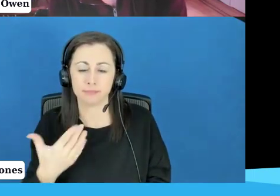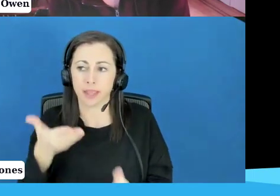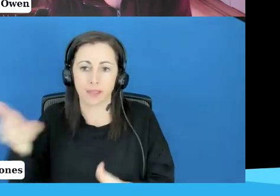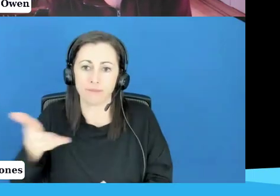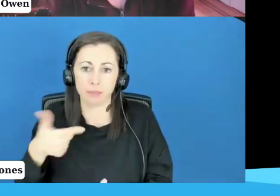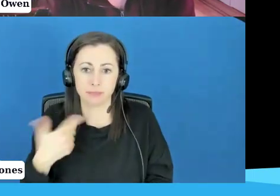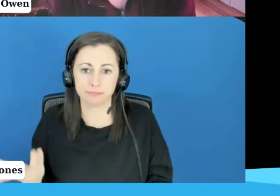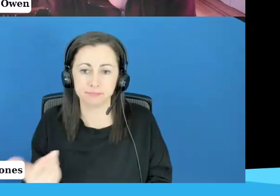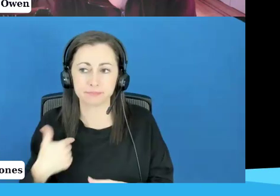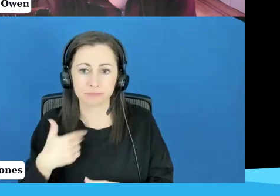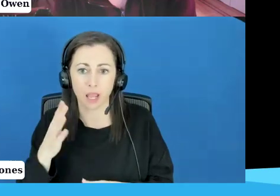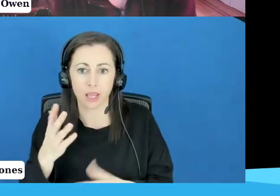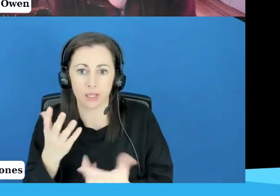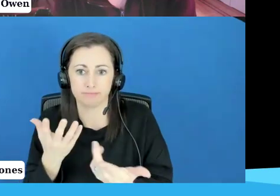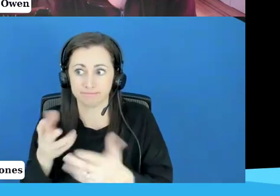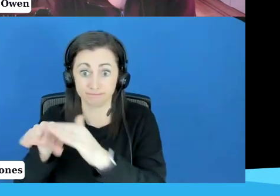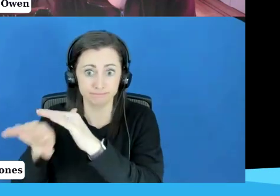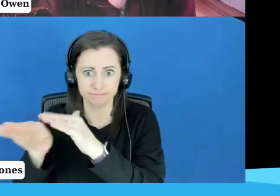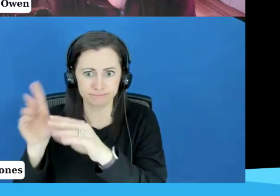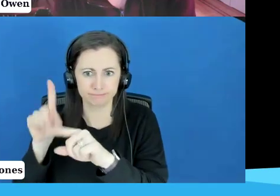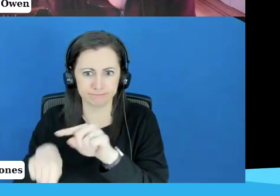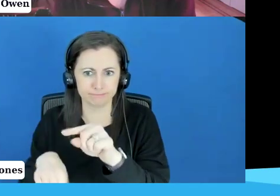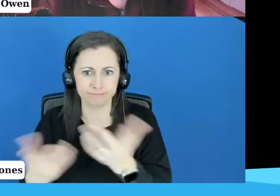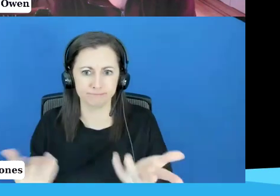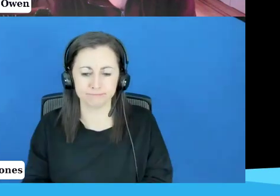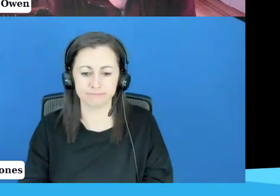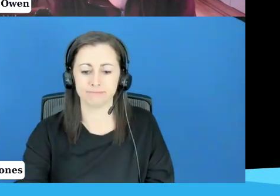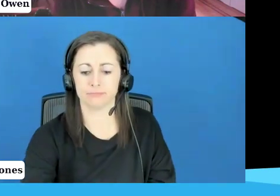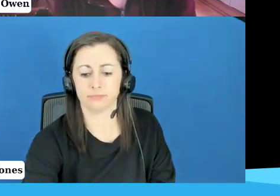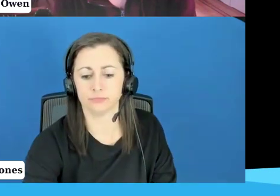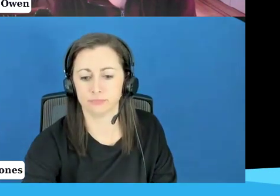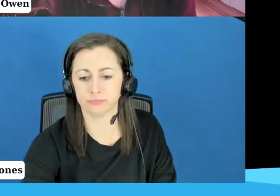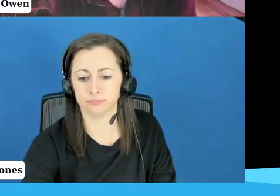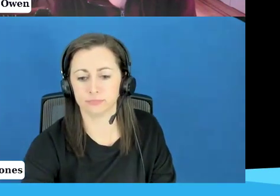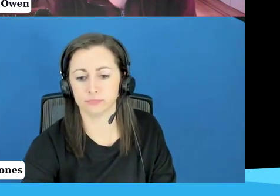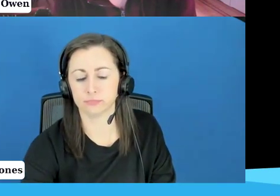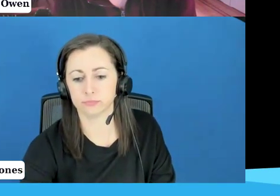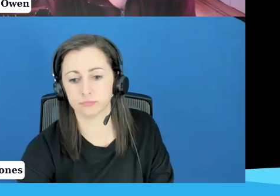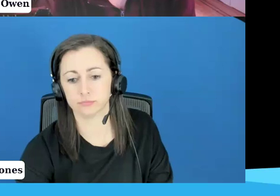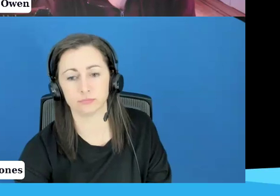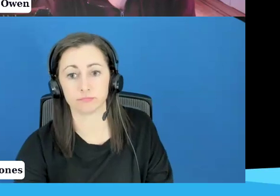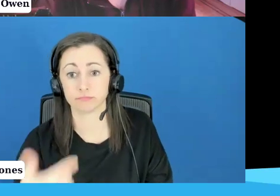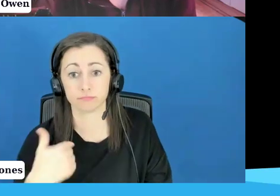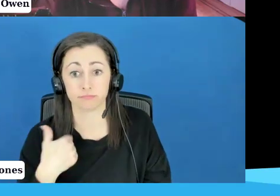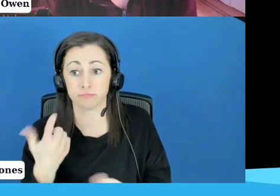I'm just going to be honest because there's no way for me to actually participate